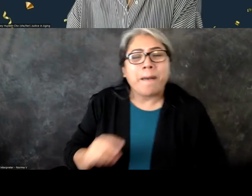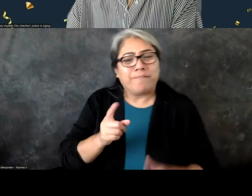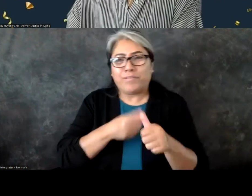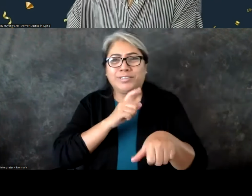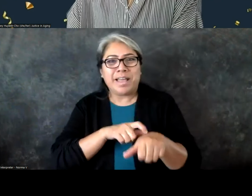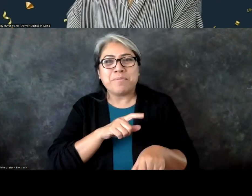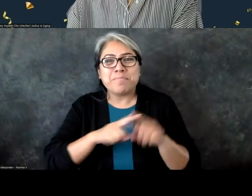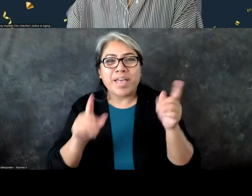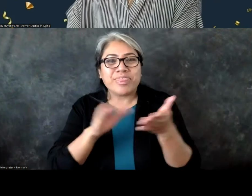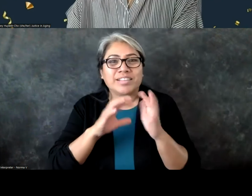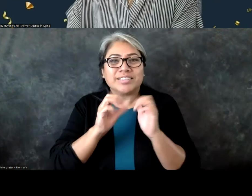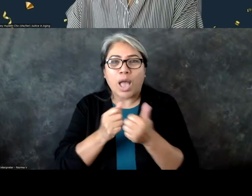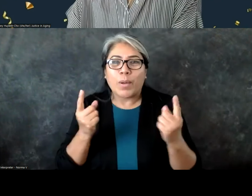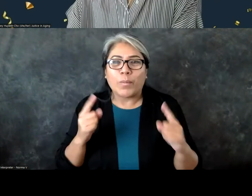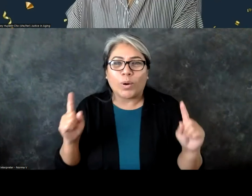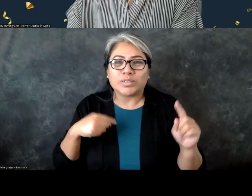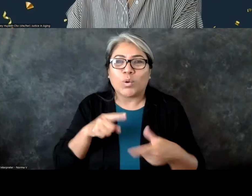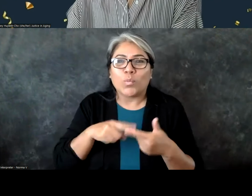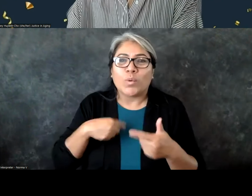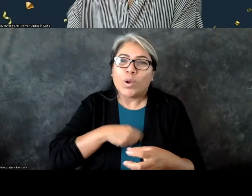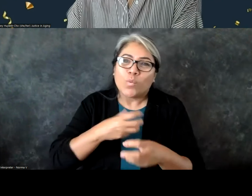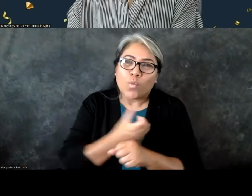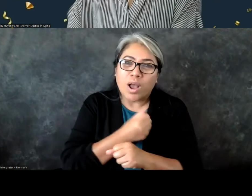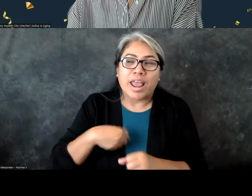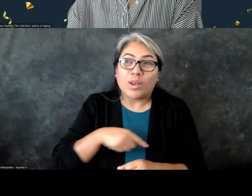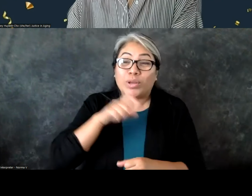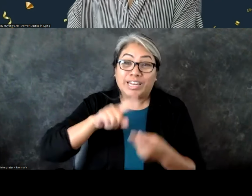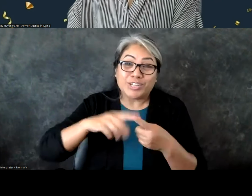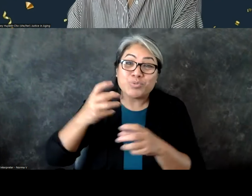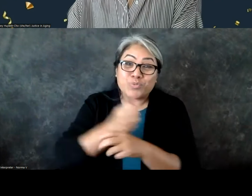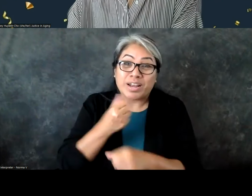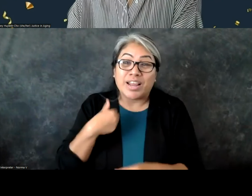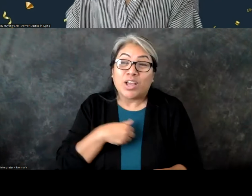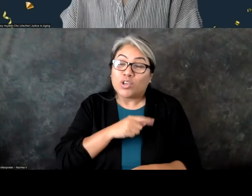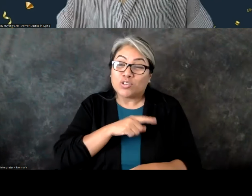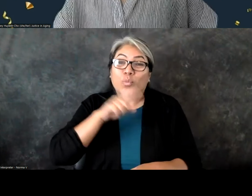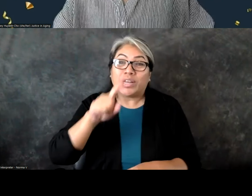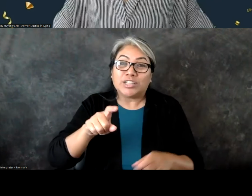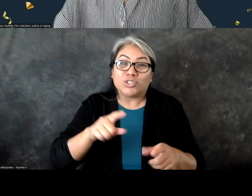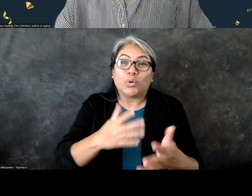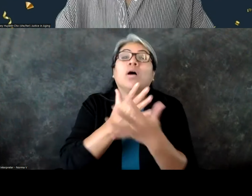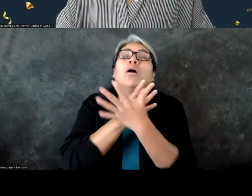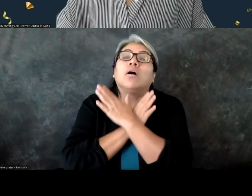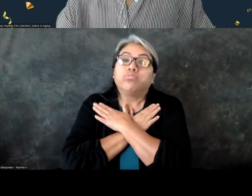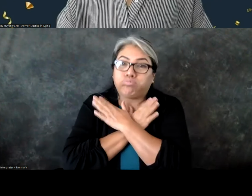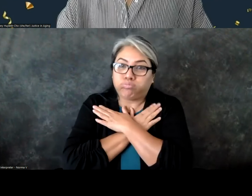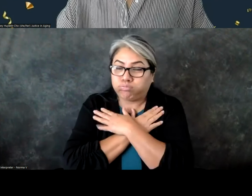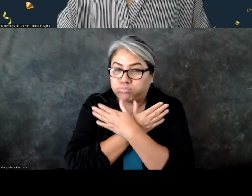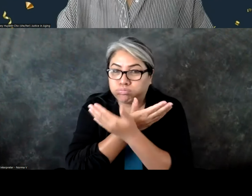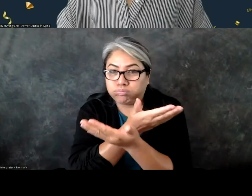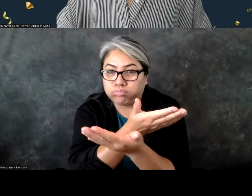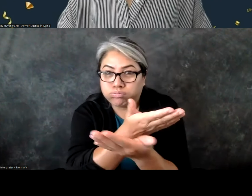All right. So we are wrapping up early. That never happens. But that's how it works when we won what we needed to win.